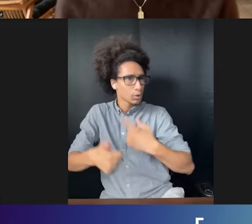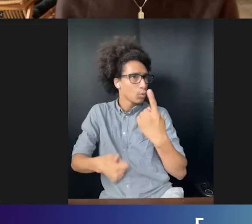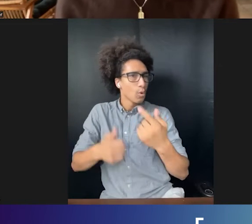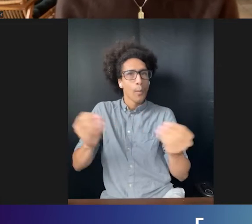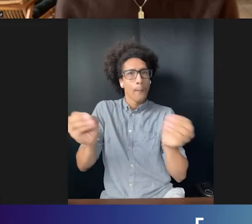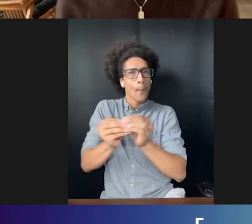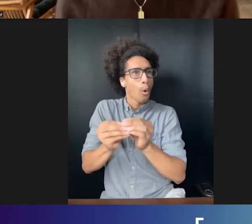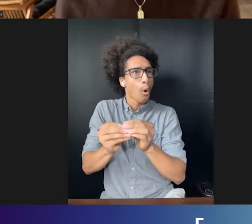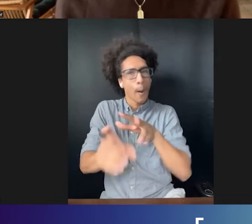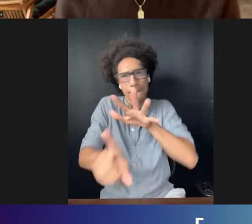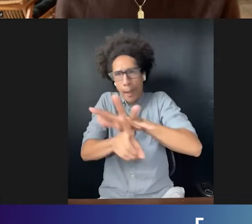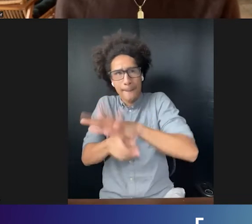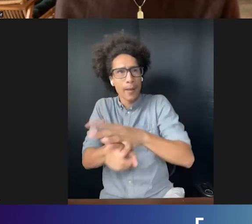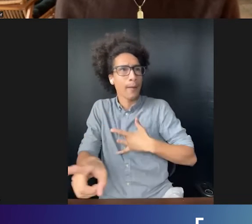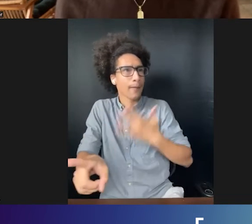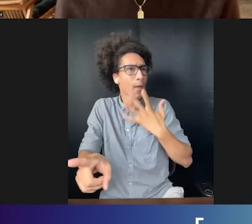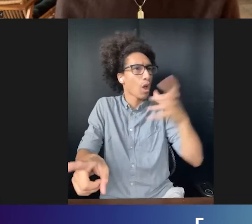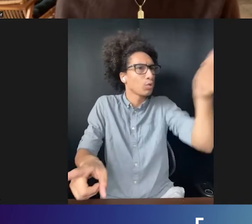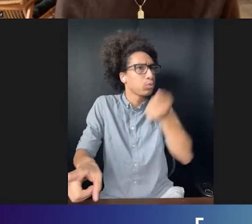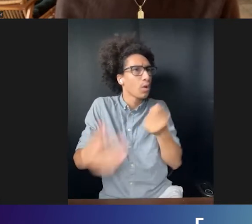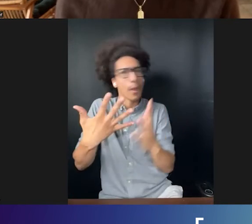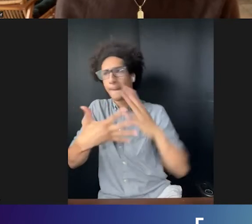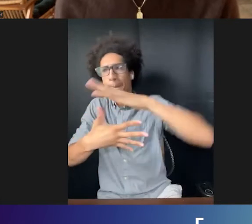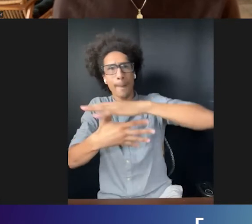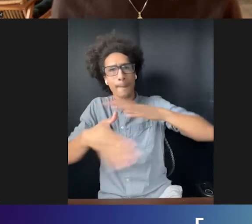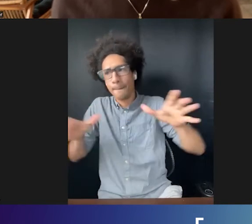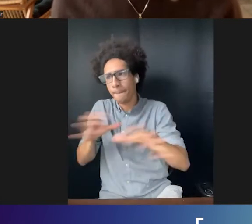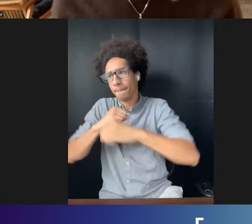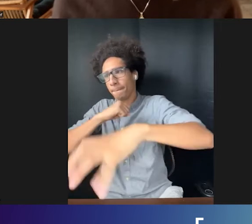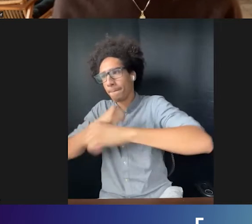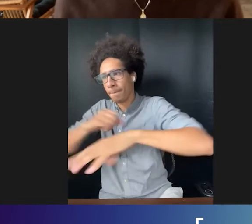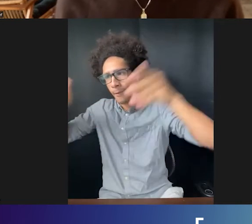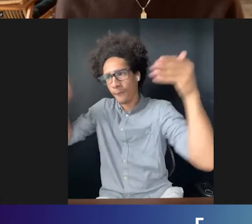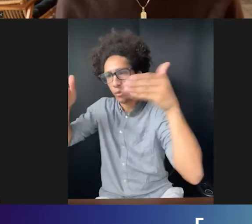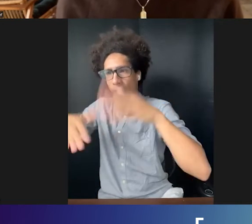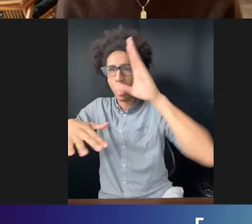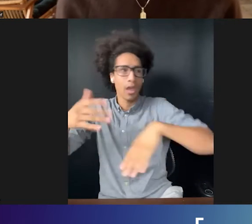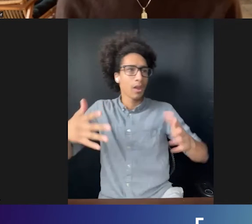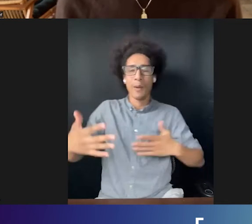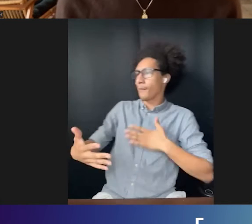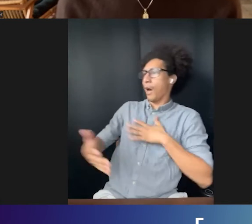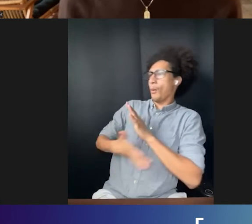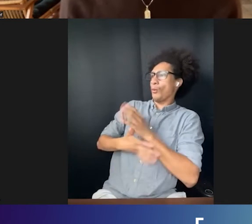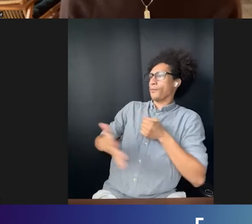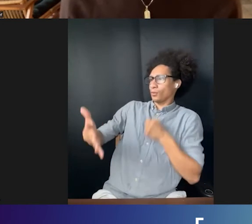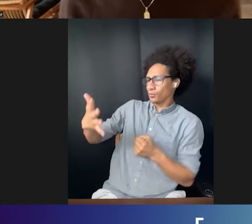And so I think that's something that also potentially like underestimated both the power of and the work entailed